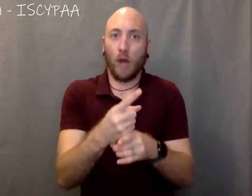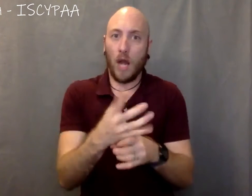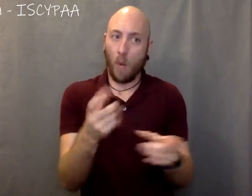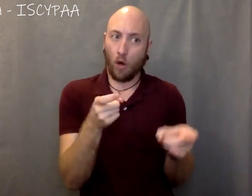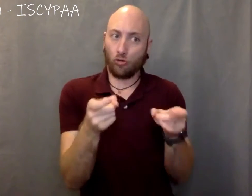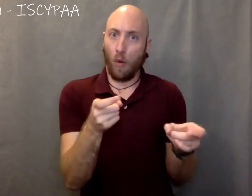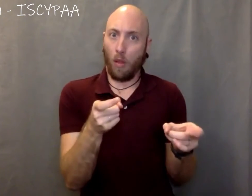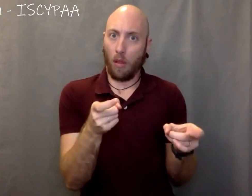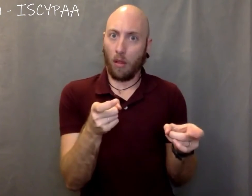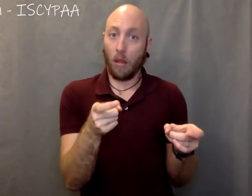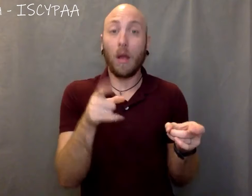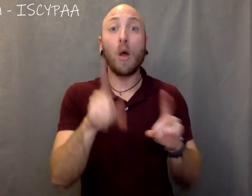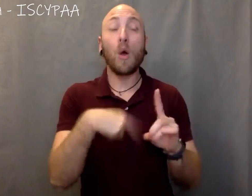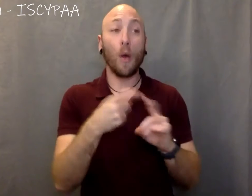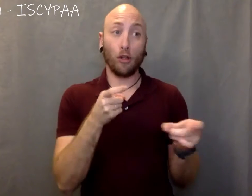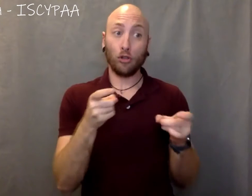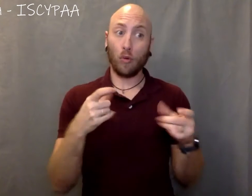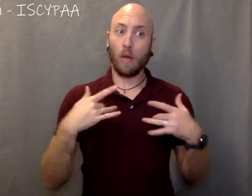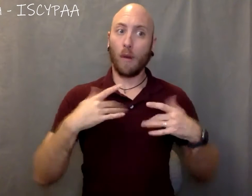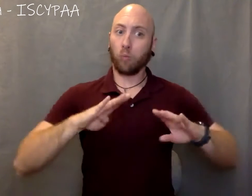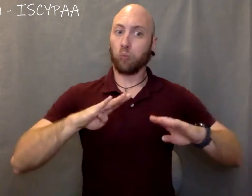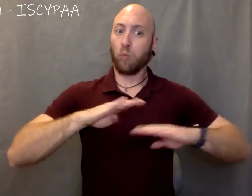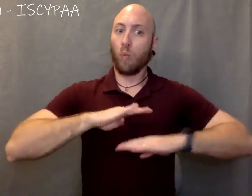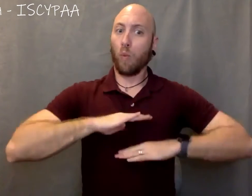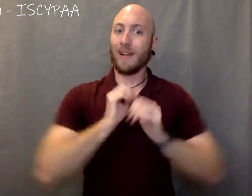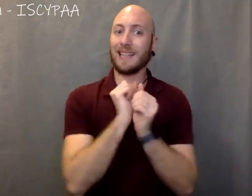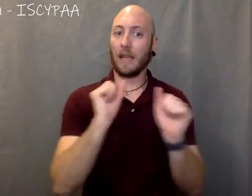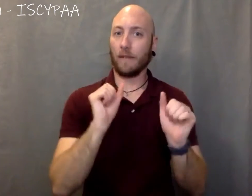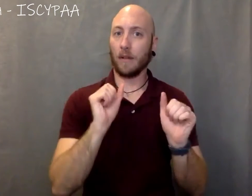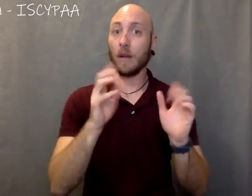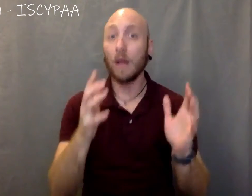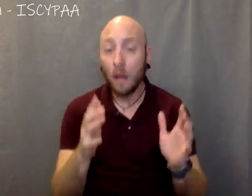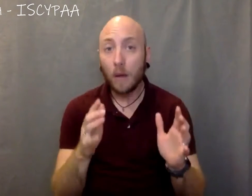because then I feel some sense of security right so like when that happens in the Service